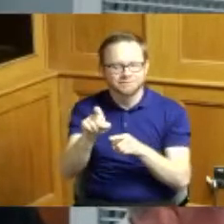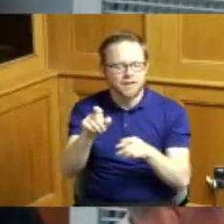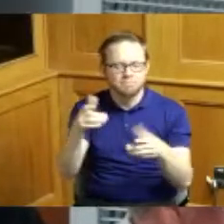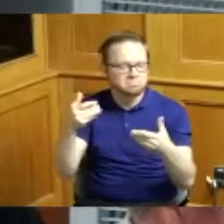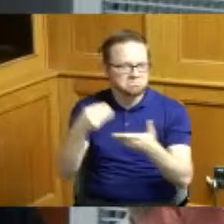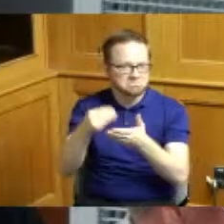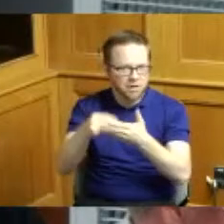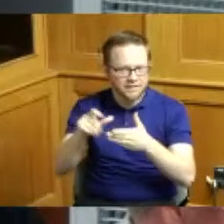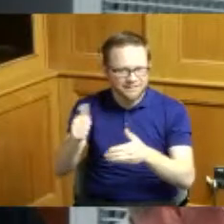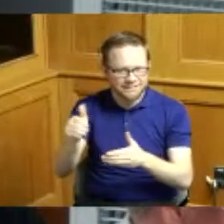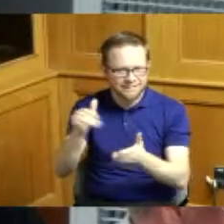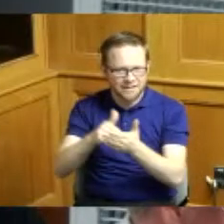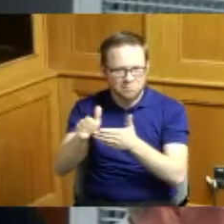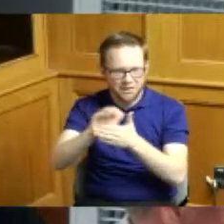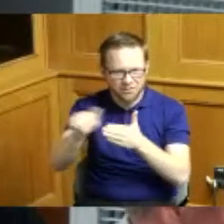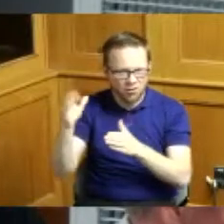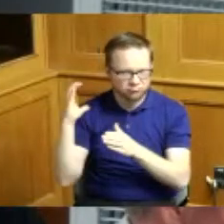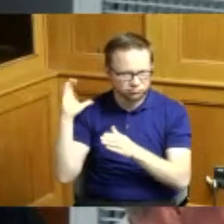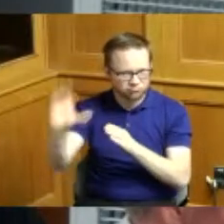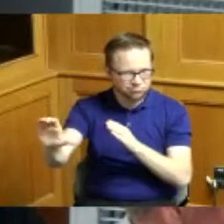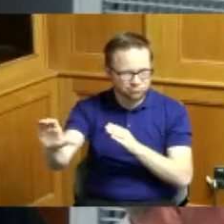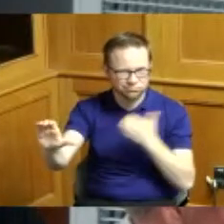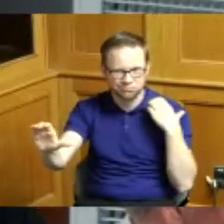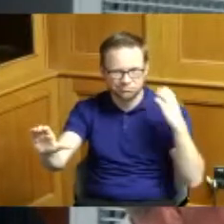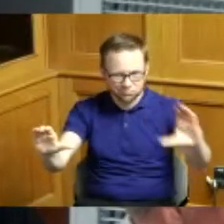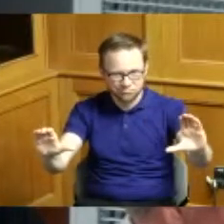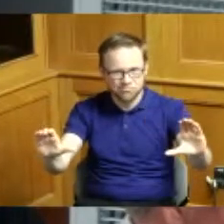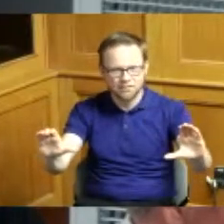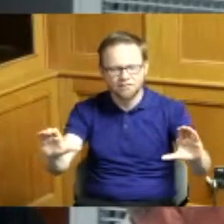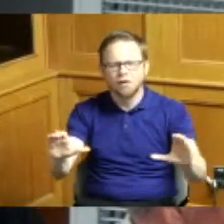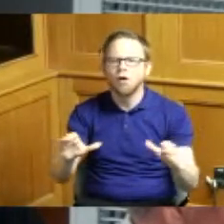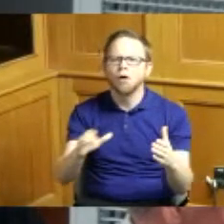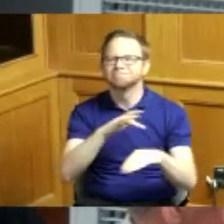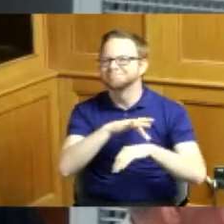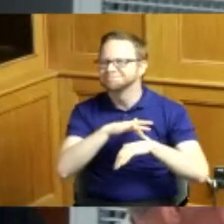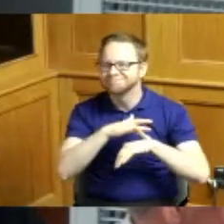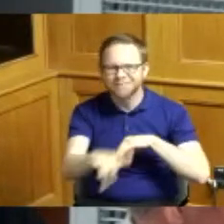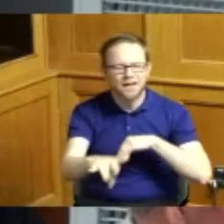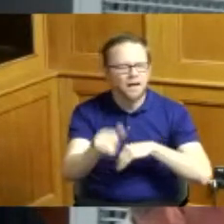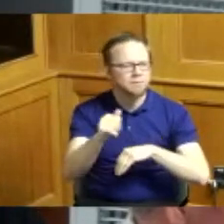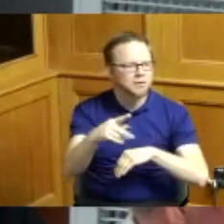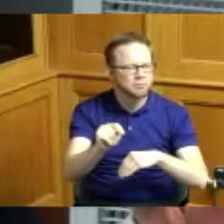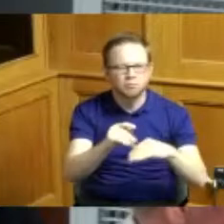this real estate around in the communities empty apartment buildings upstairs and nobody living